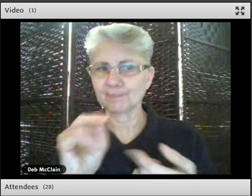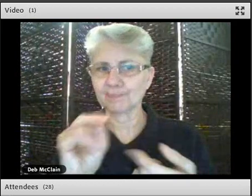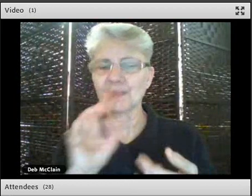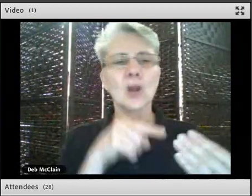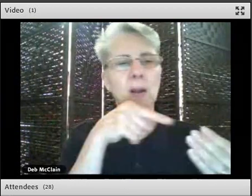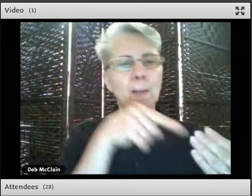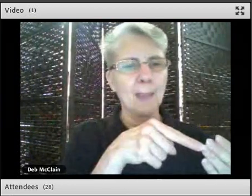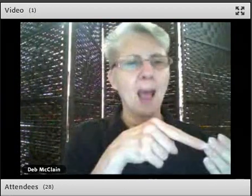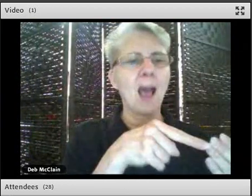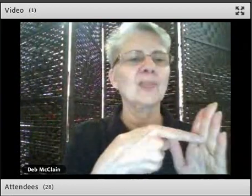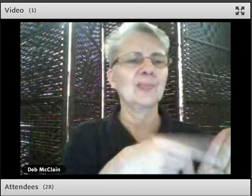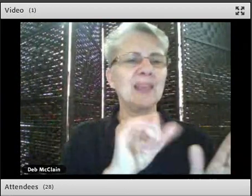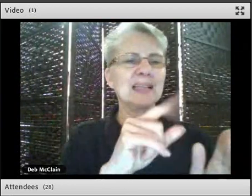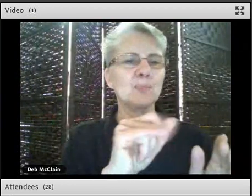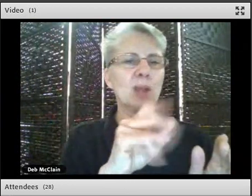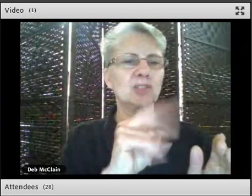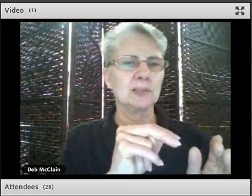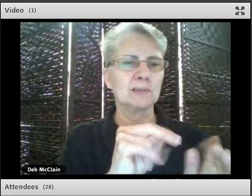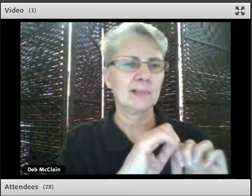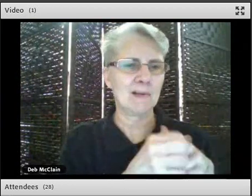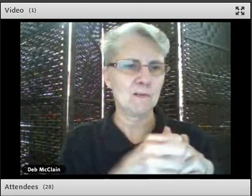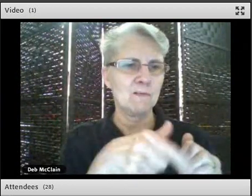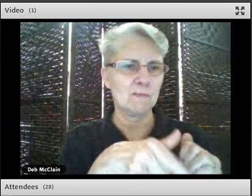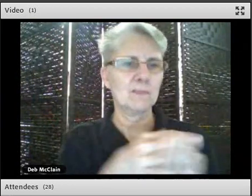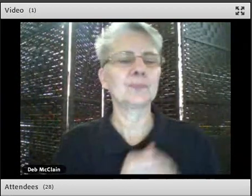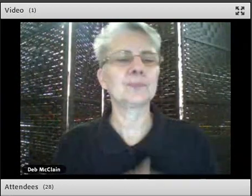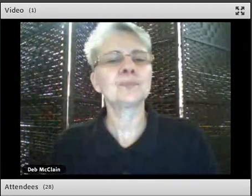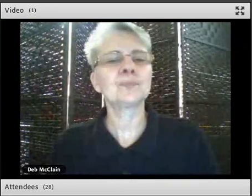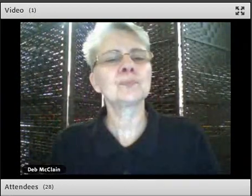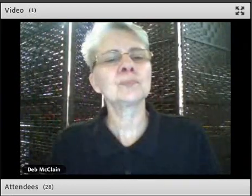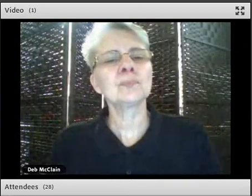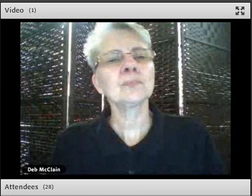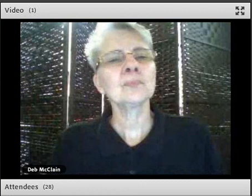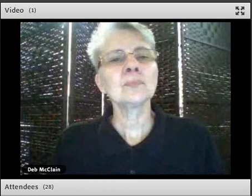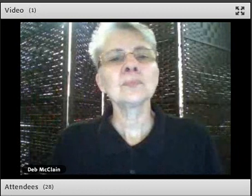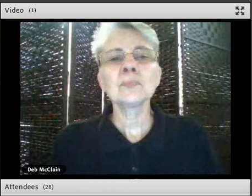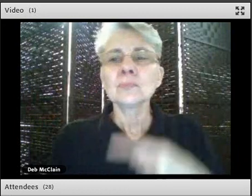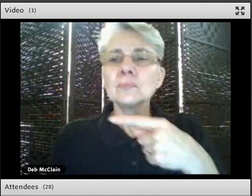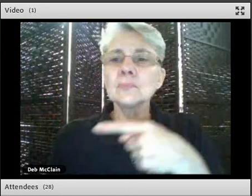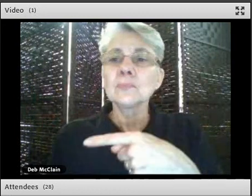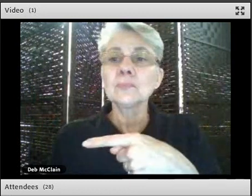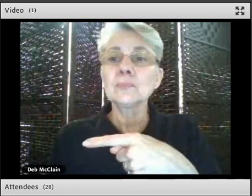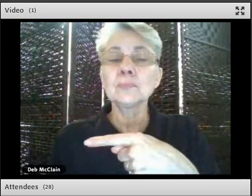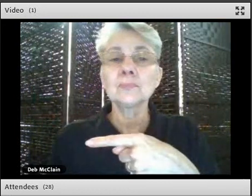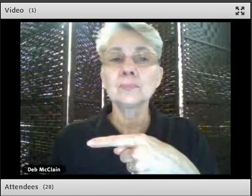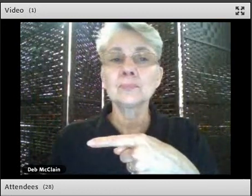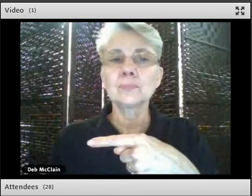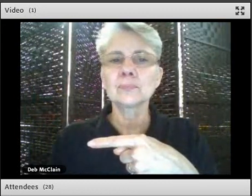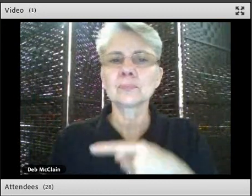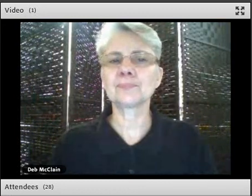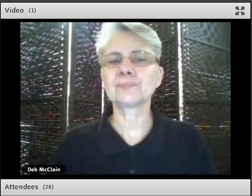Intended Audience. So, the intended audience note goes in the 521 field.